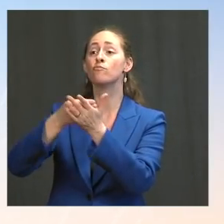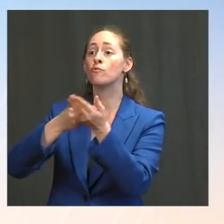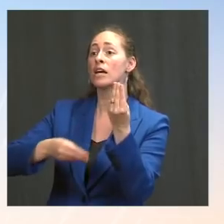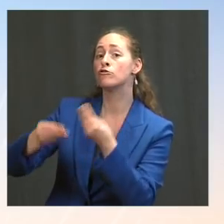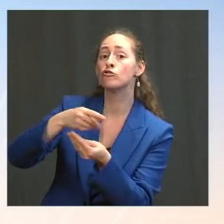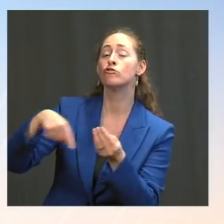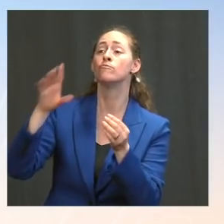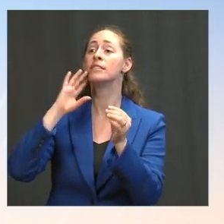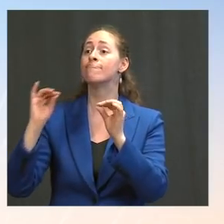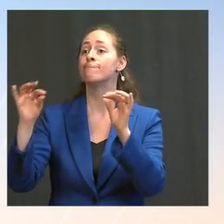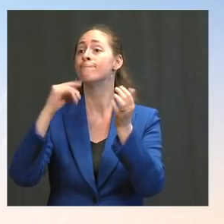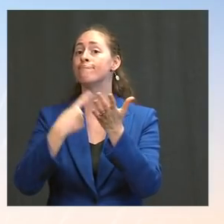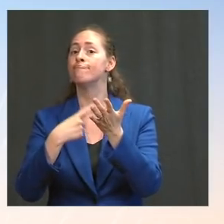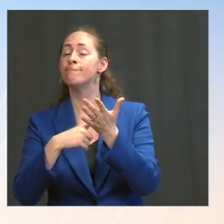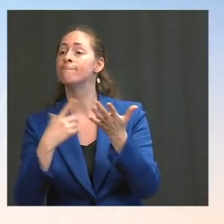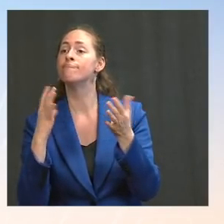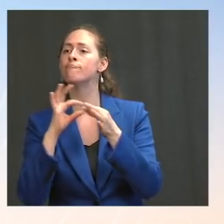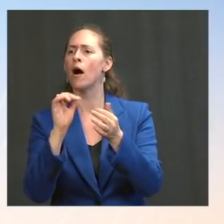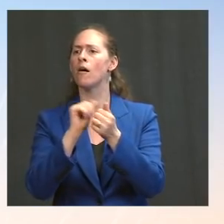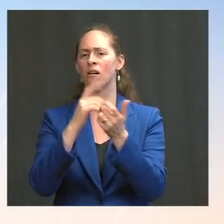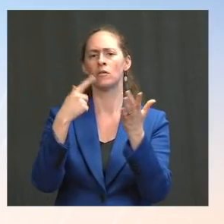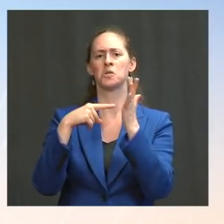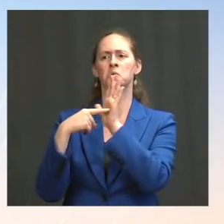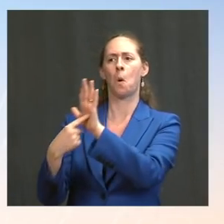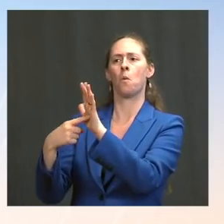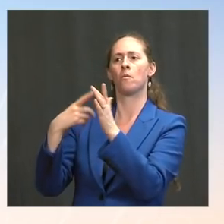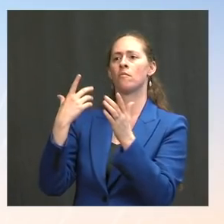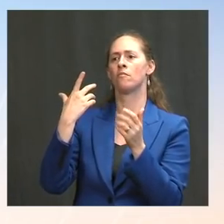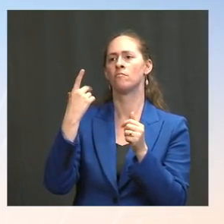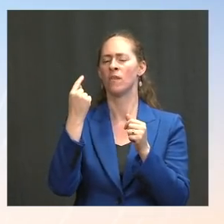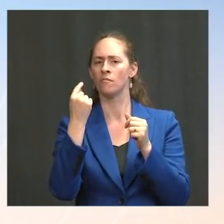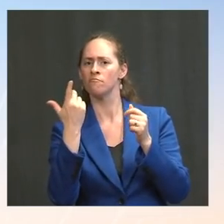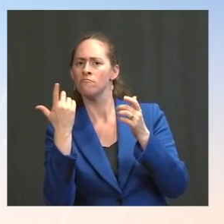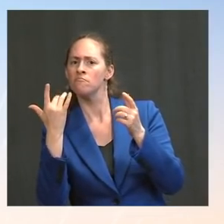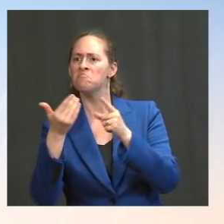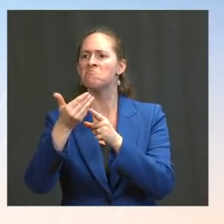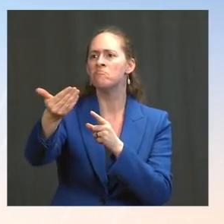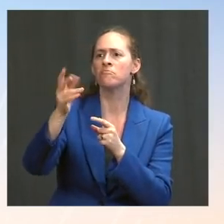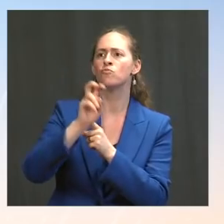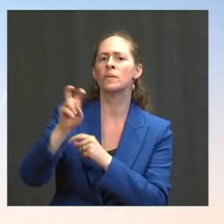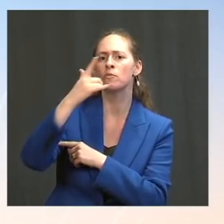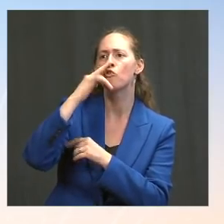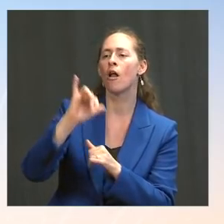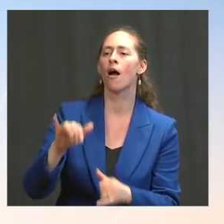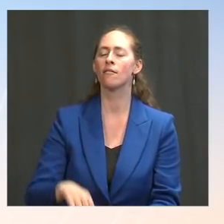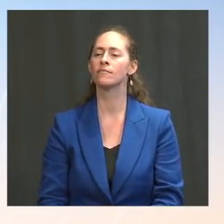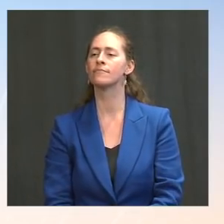As you know and as you asked my colleague Brian Deese about, certainly a component of that will be about the global minimum tax